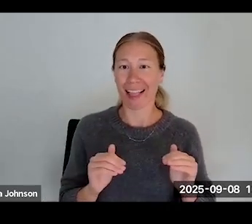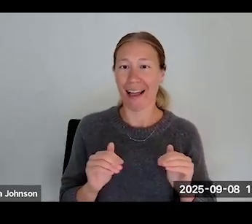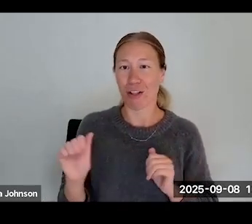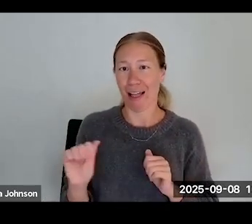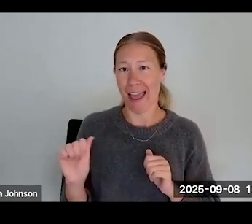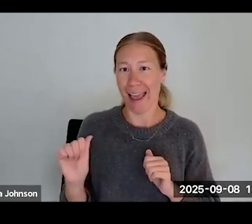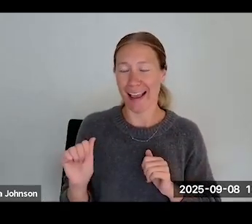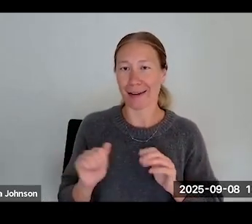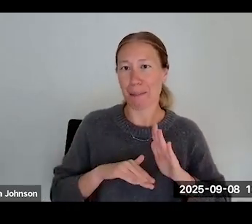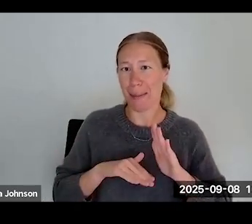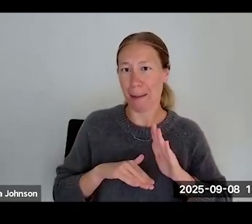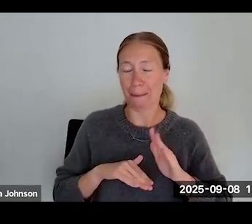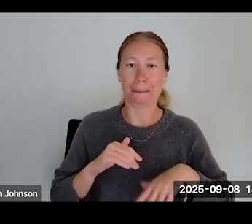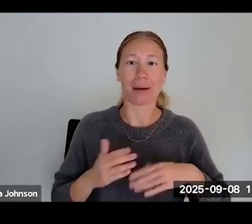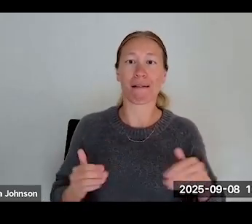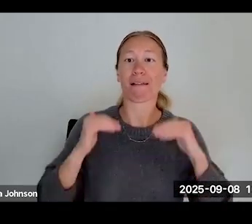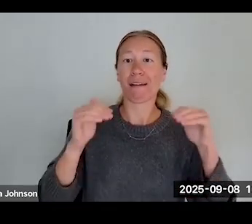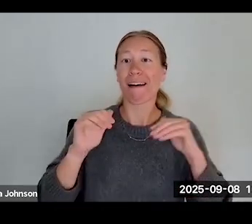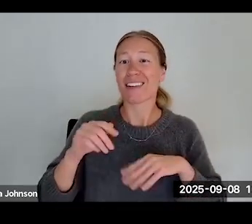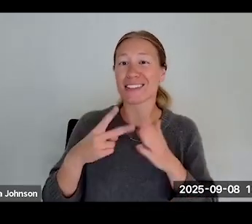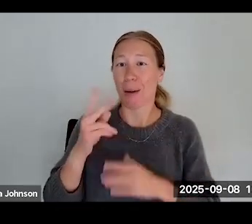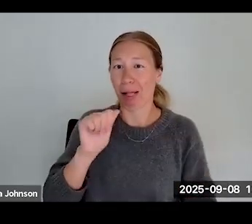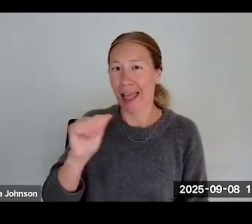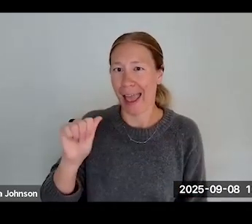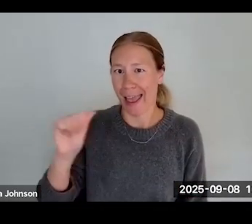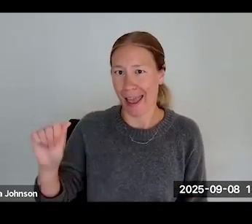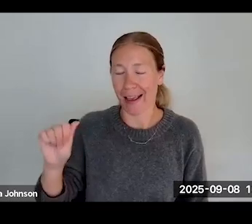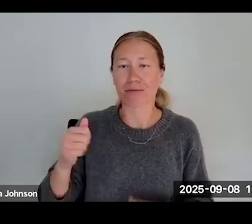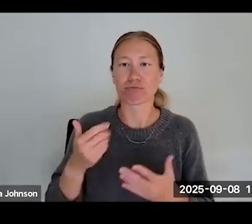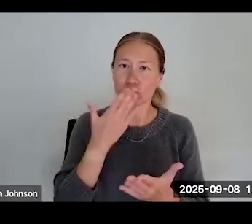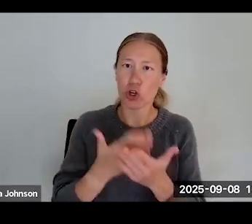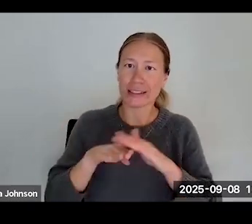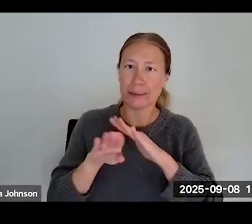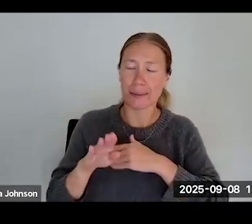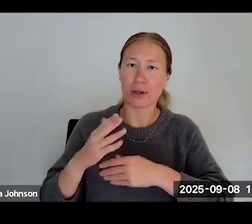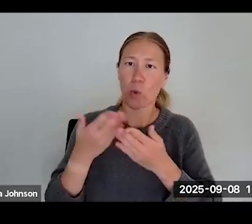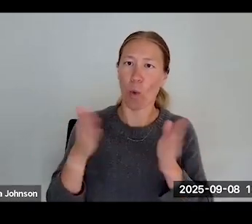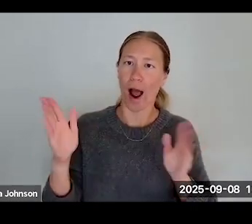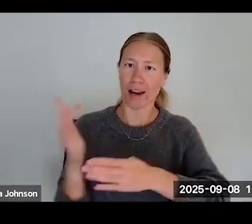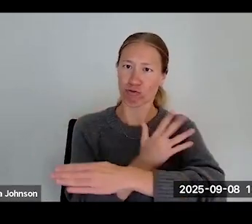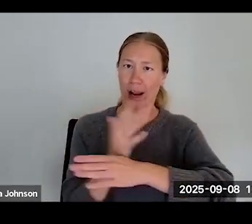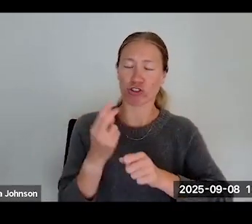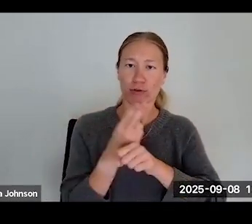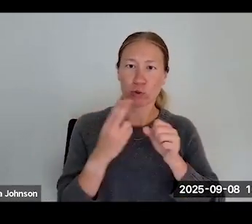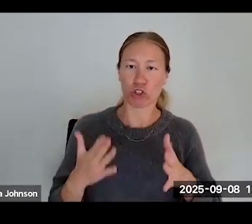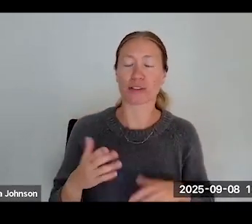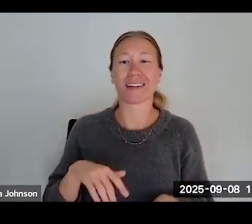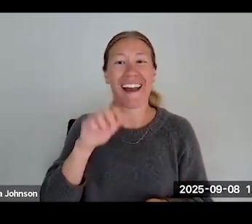Level AA provides good accessibility to the widest range of users. And level AAA addresses needs that are less common